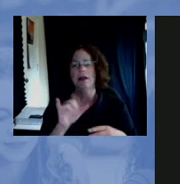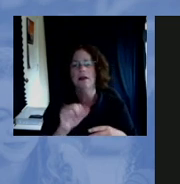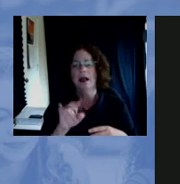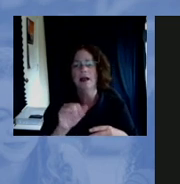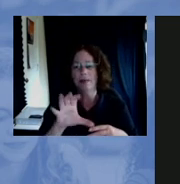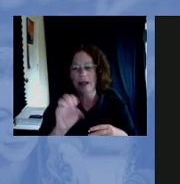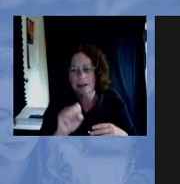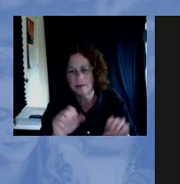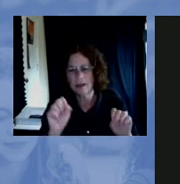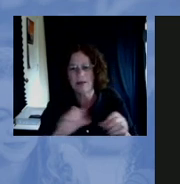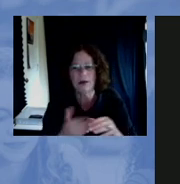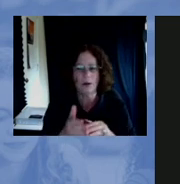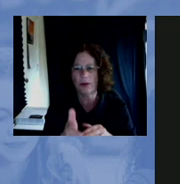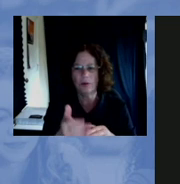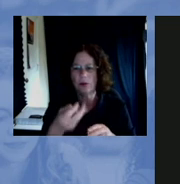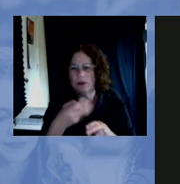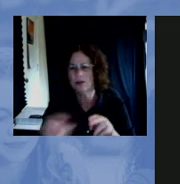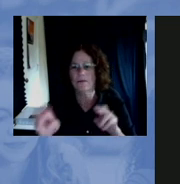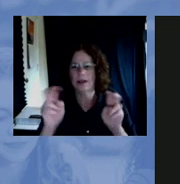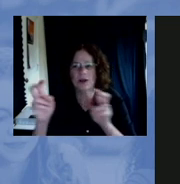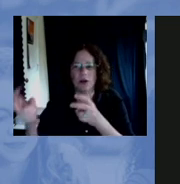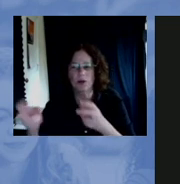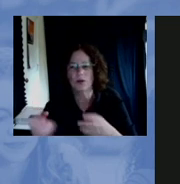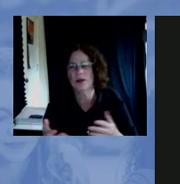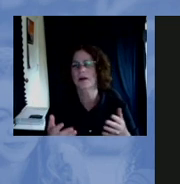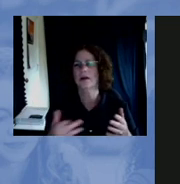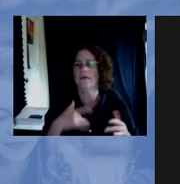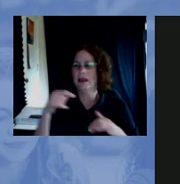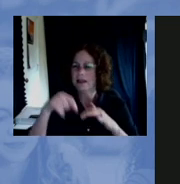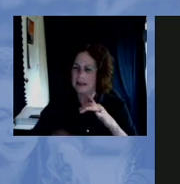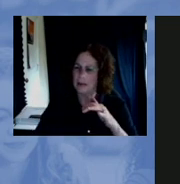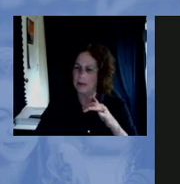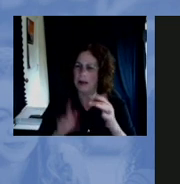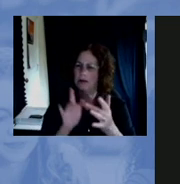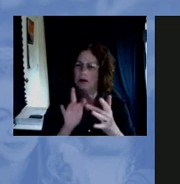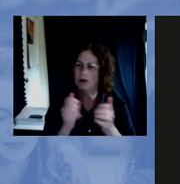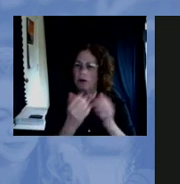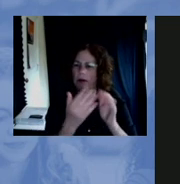ISSUES, BEING DEEPLY IN TOUCH WITH THE COMMUNITY, WHETHER IT'S ORGANIZED LABOR, THE COMMUNITY